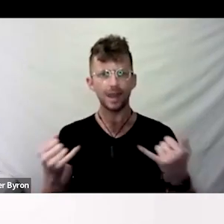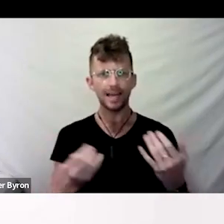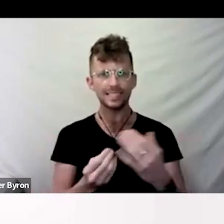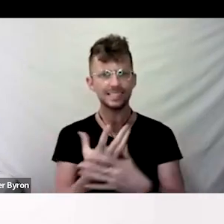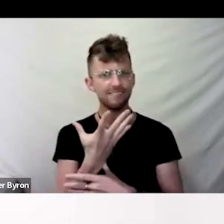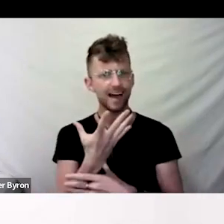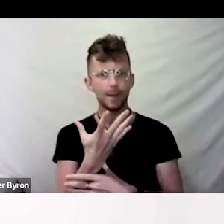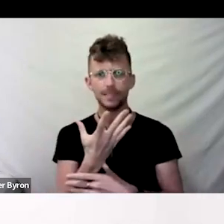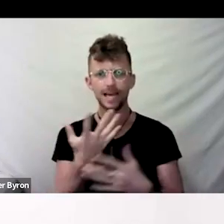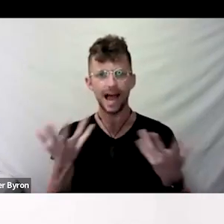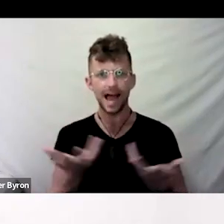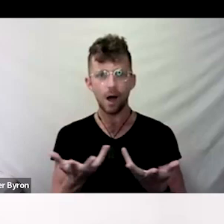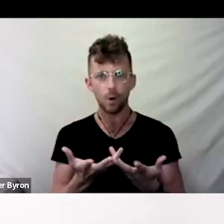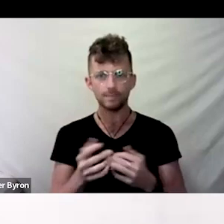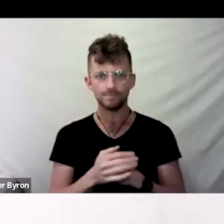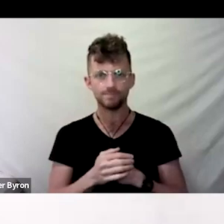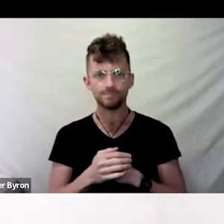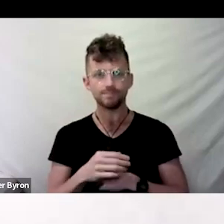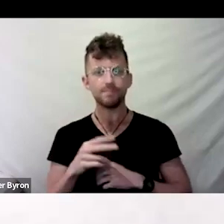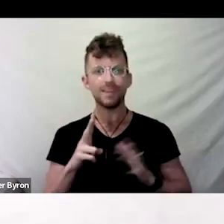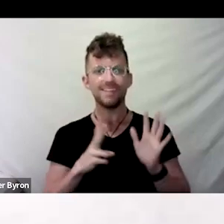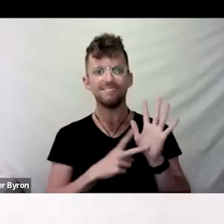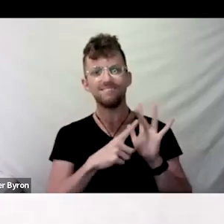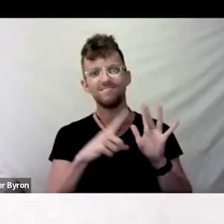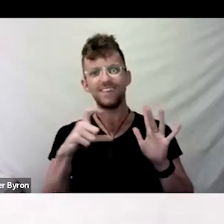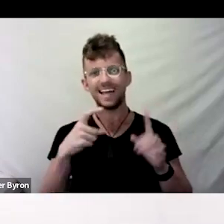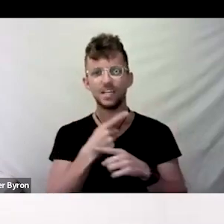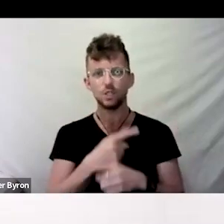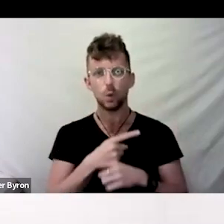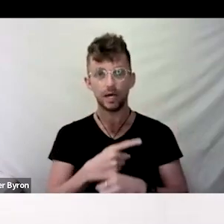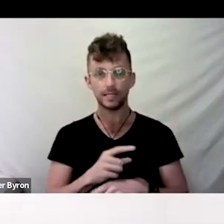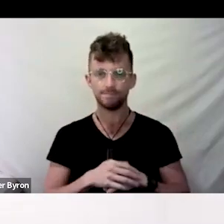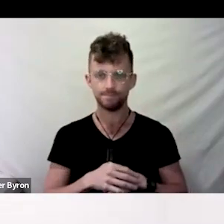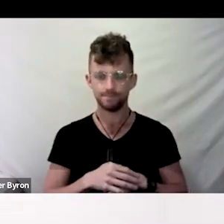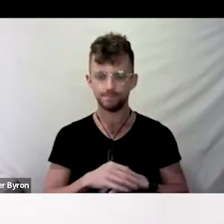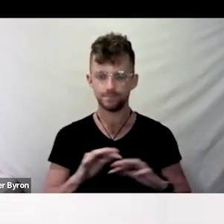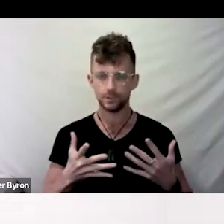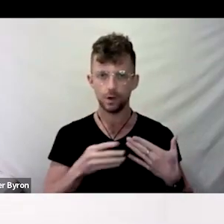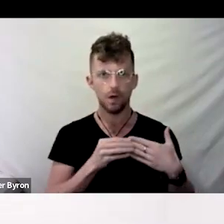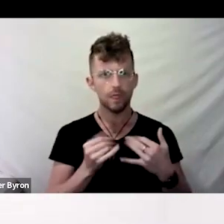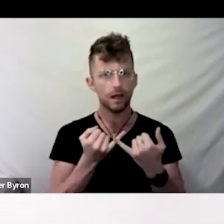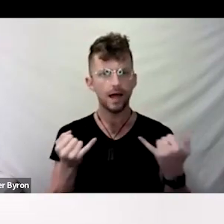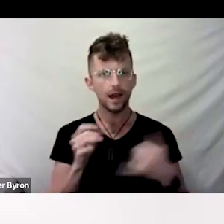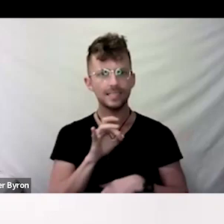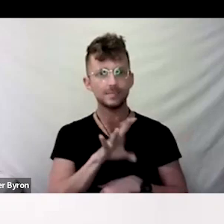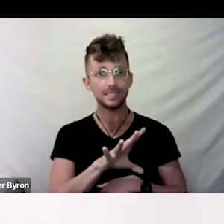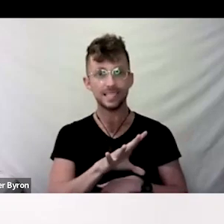I can probably jump in on that one. So the guidelines themselves were already an existing framework which Amanda spoke to.